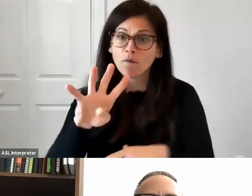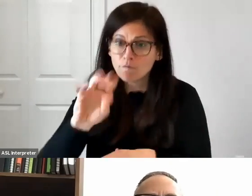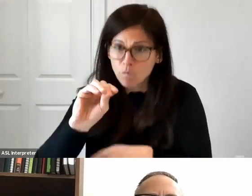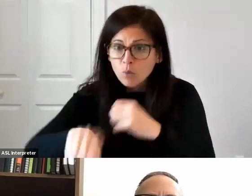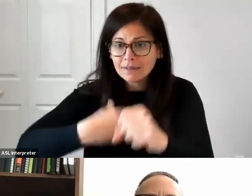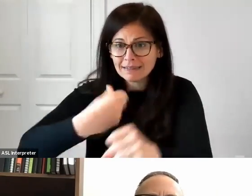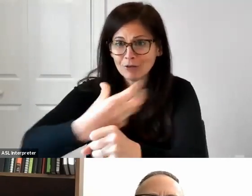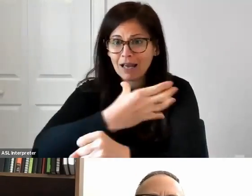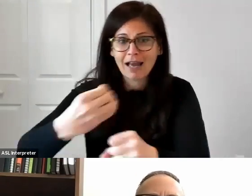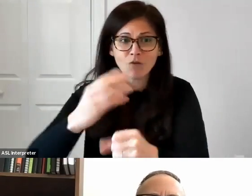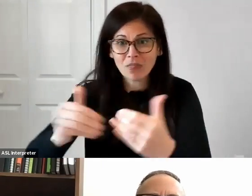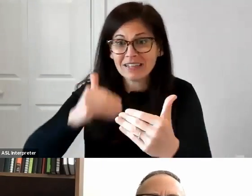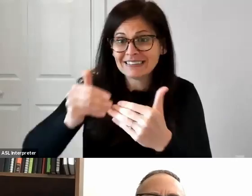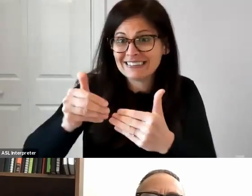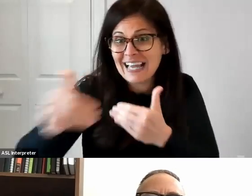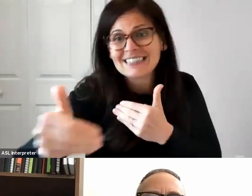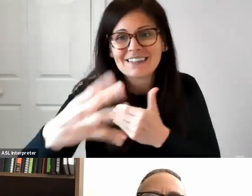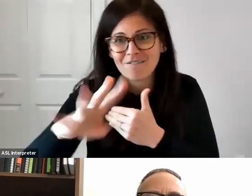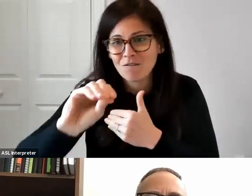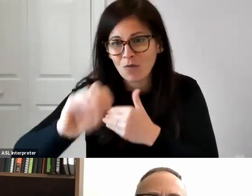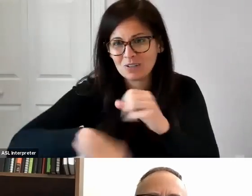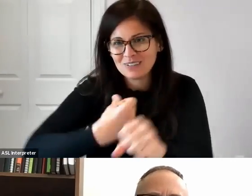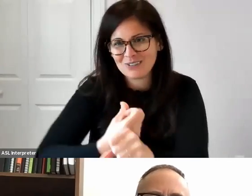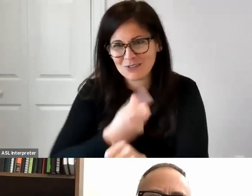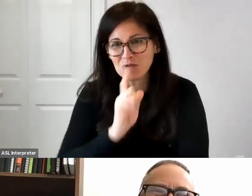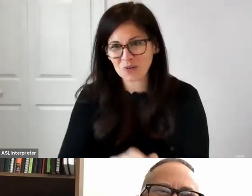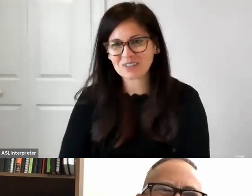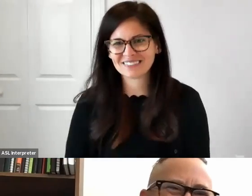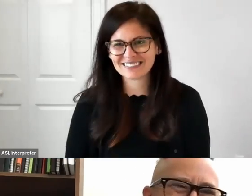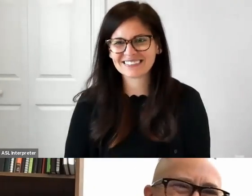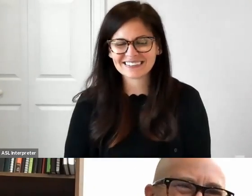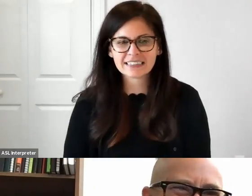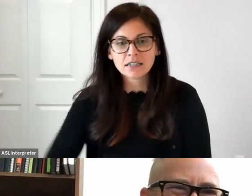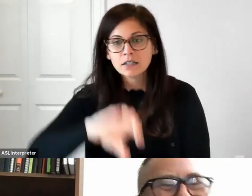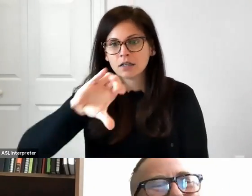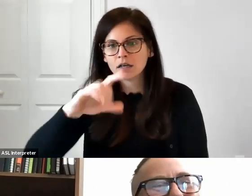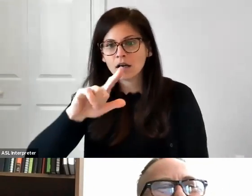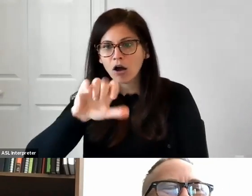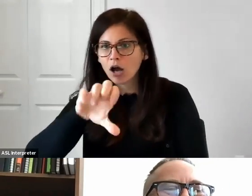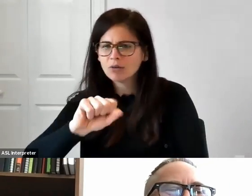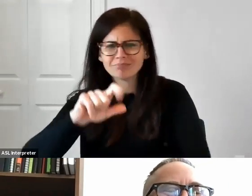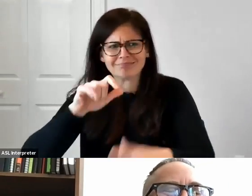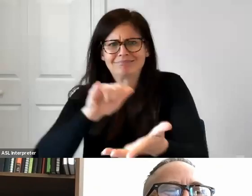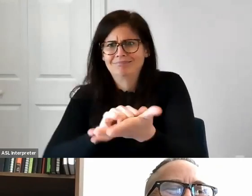and for the next 40 years, I'm sure. And, Charles, we couldn't possibly